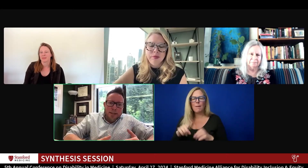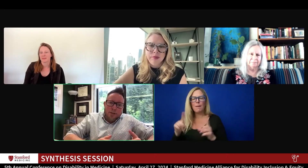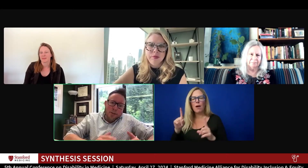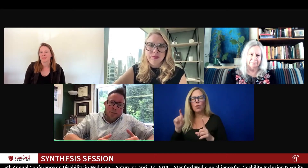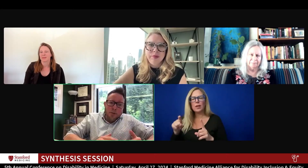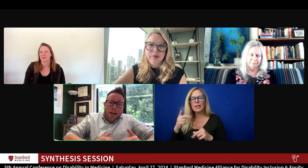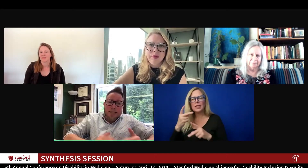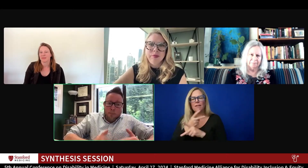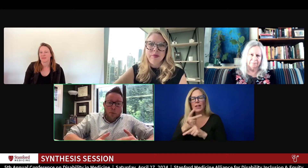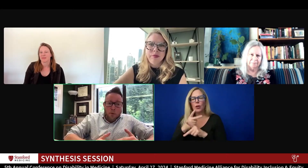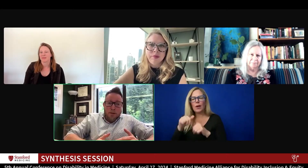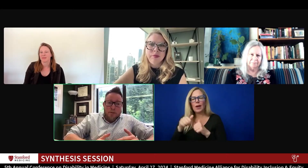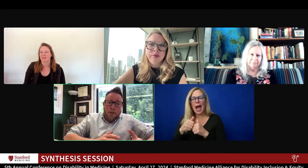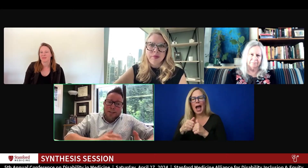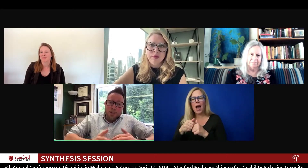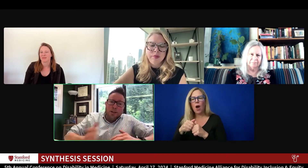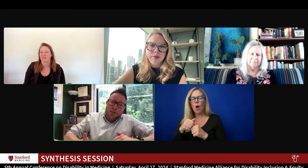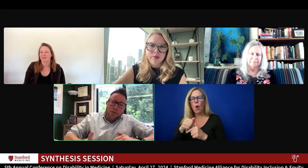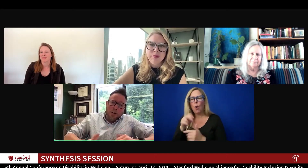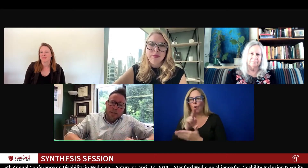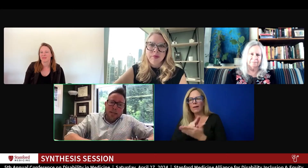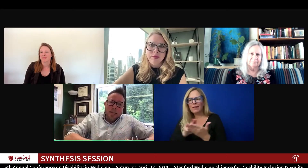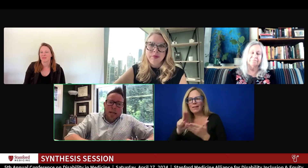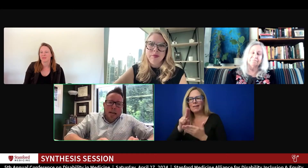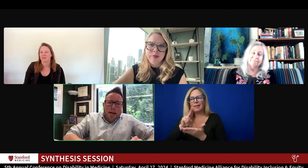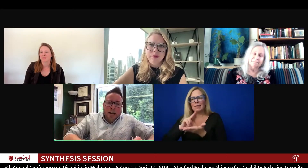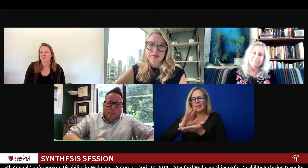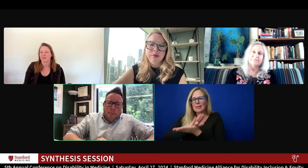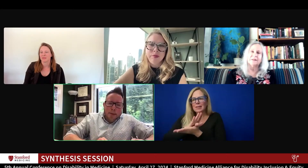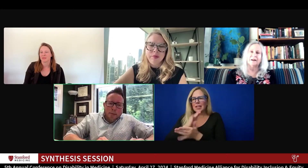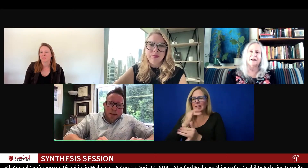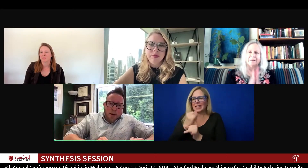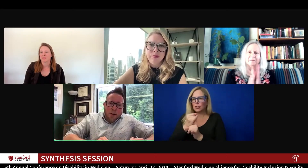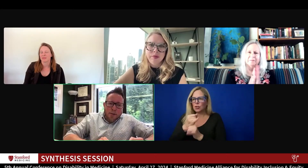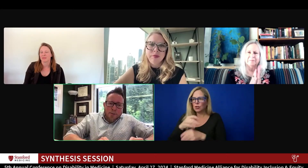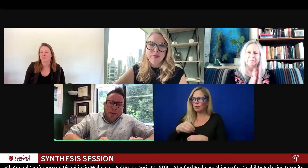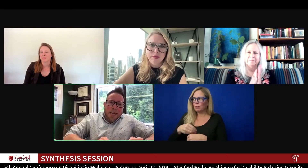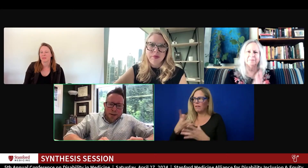institutions provide support for us to share our stories that we can't